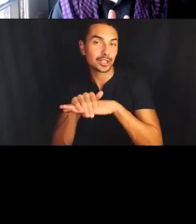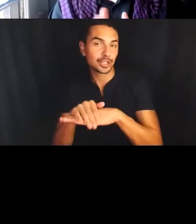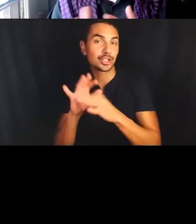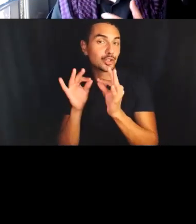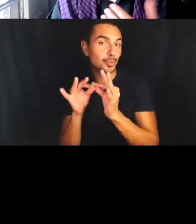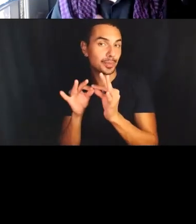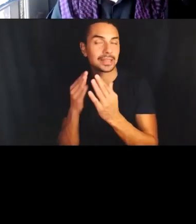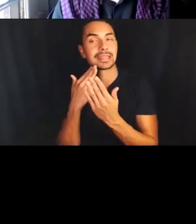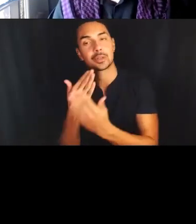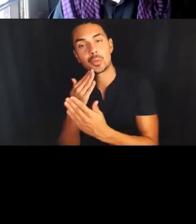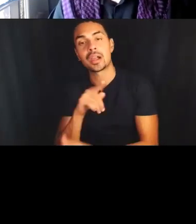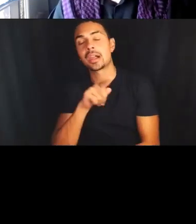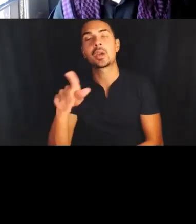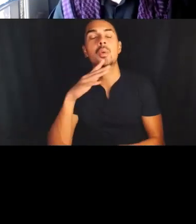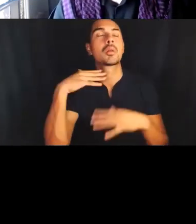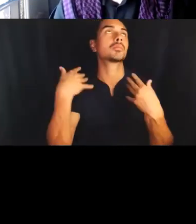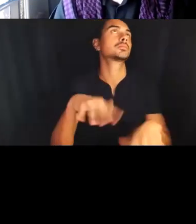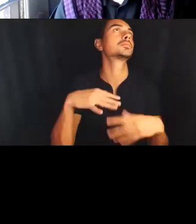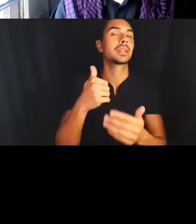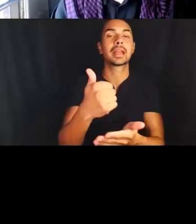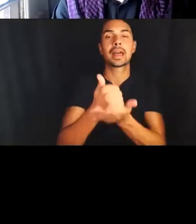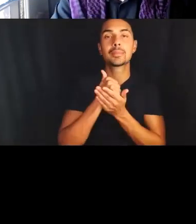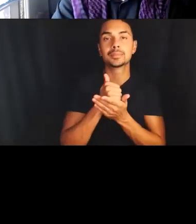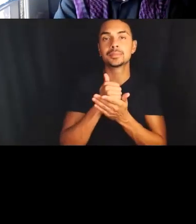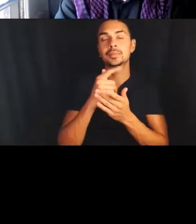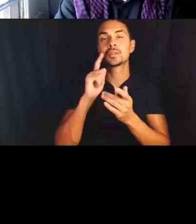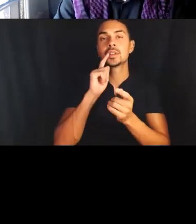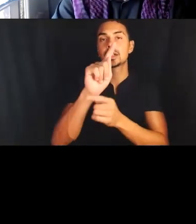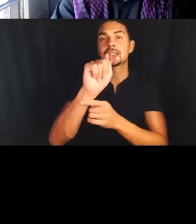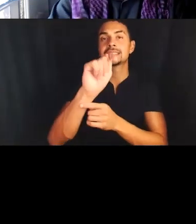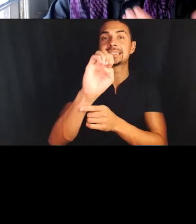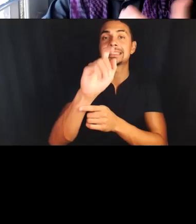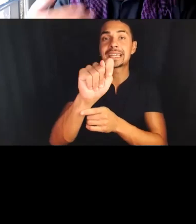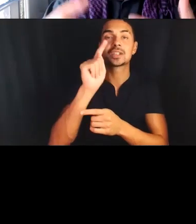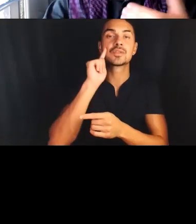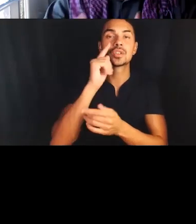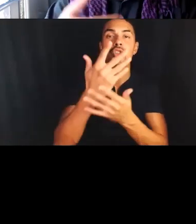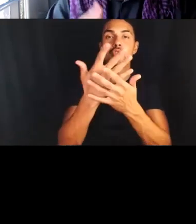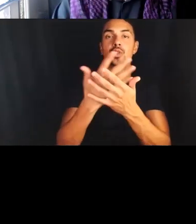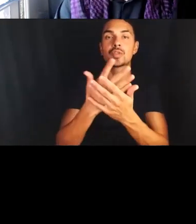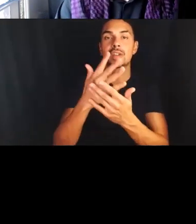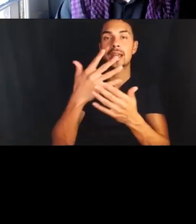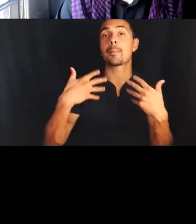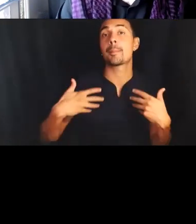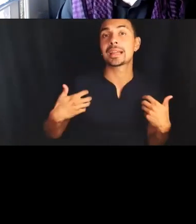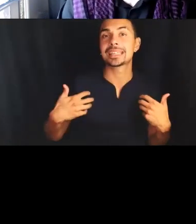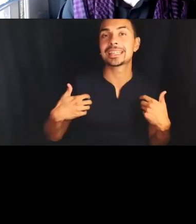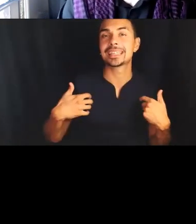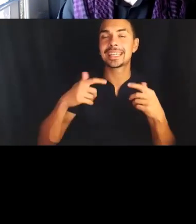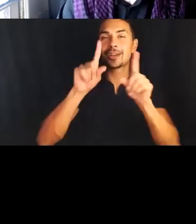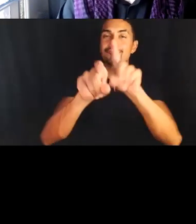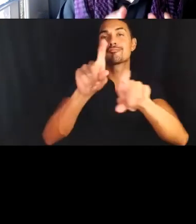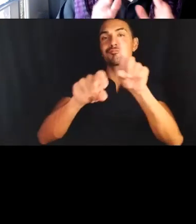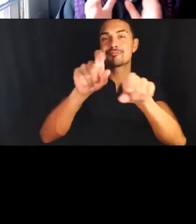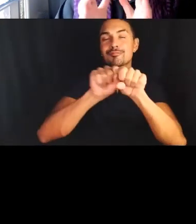and they were helpful in translating the text for the SurveyMonkey, which Emil will share with you. What we use SurveyMonkey for,